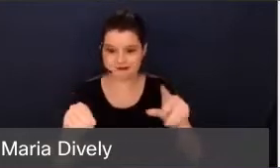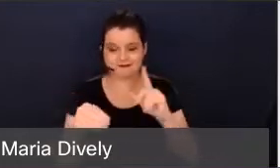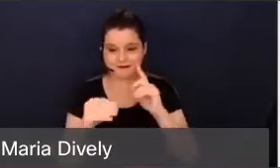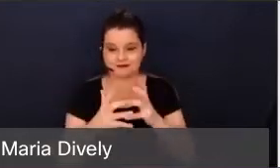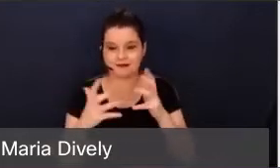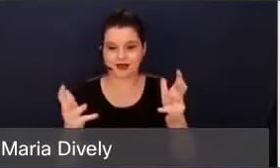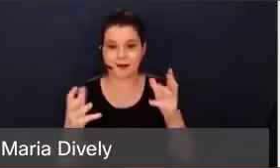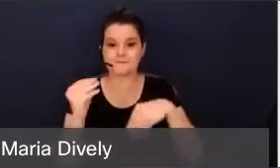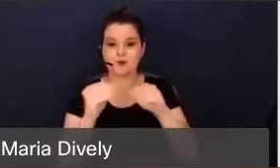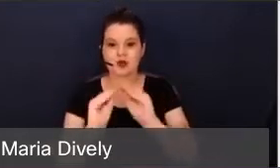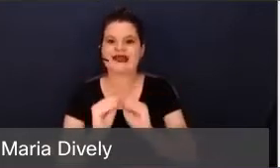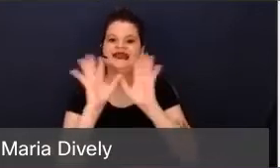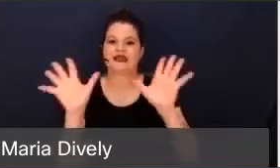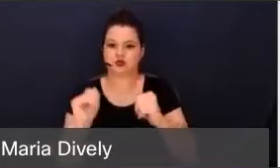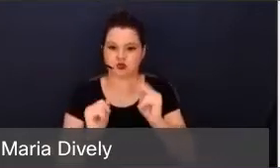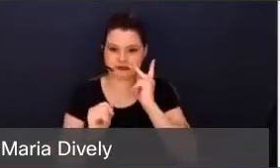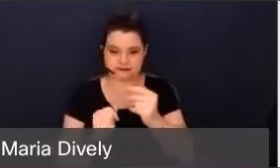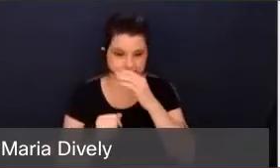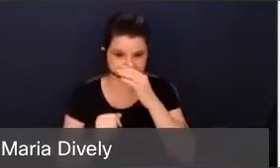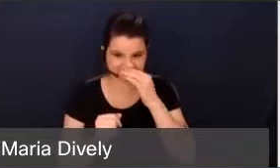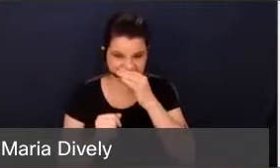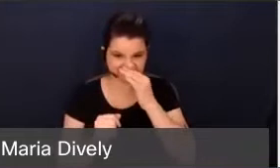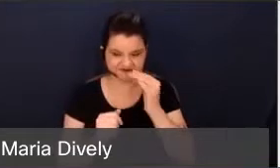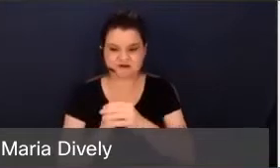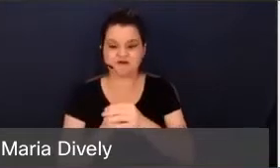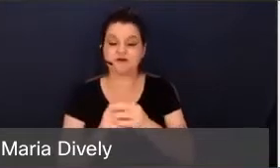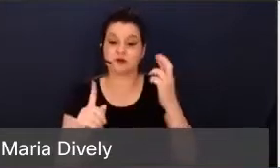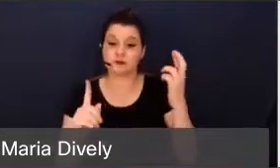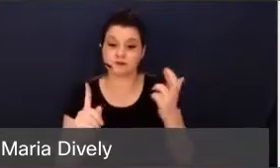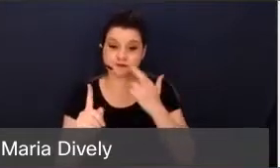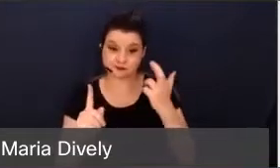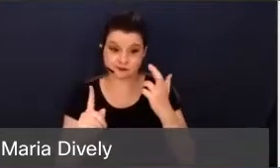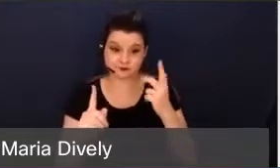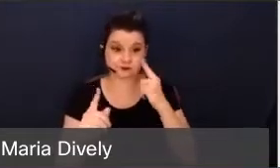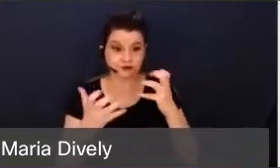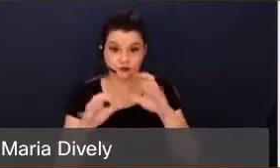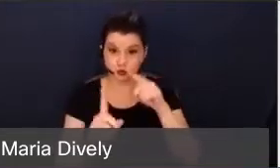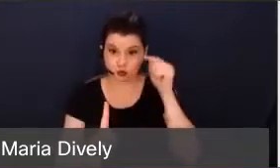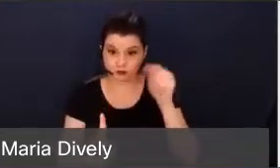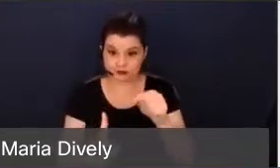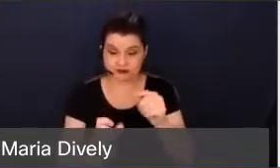um, more clear to see. Uh, the reason that we want to do this is to,